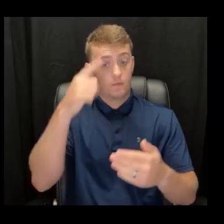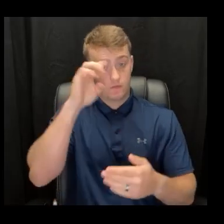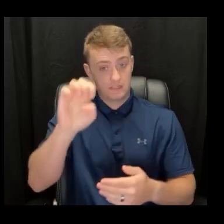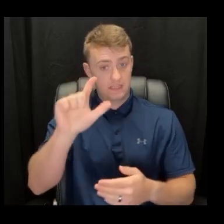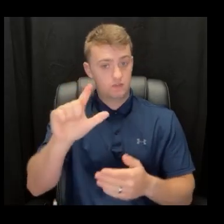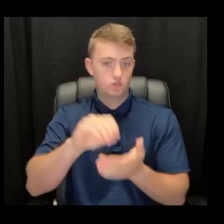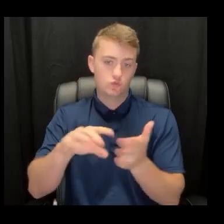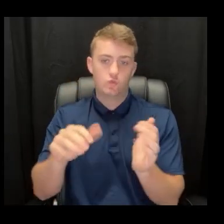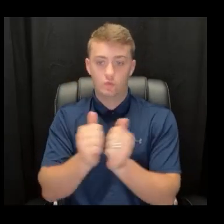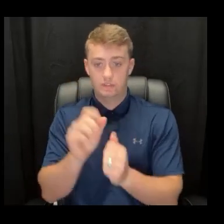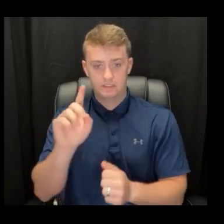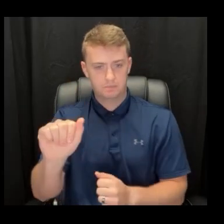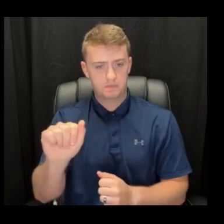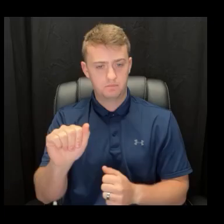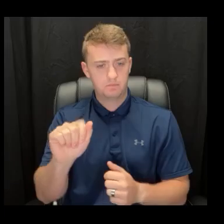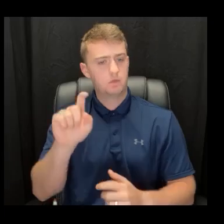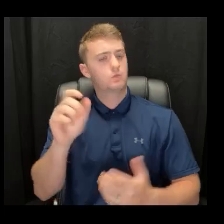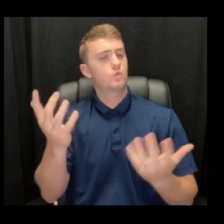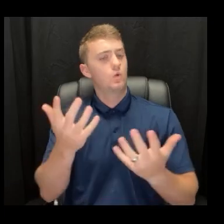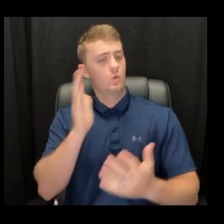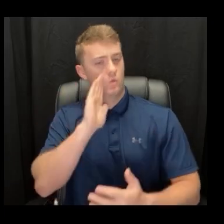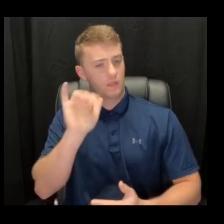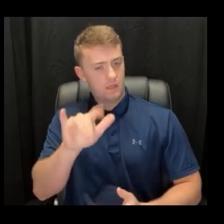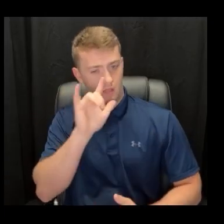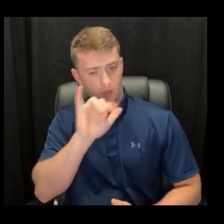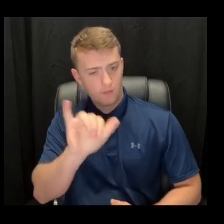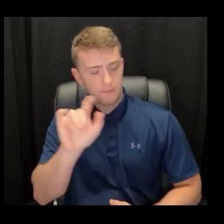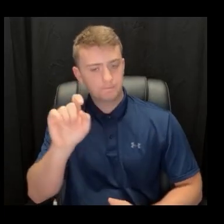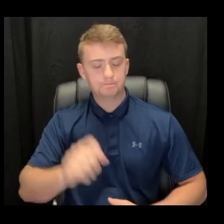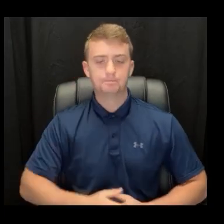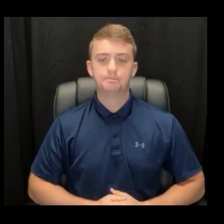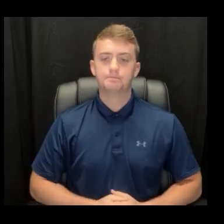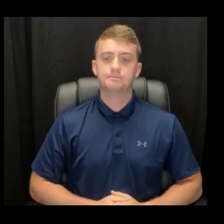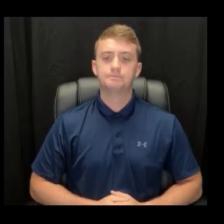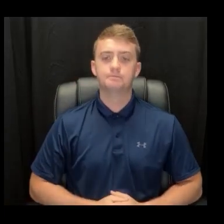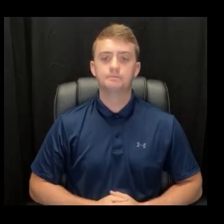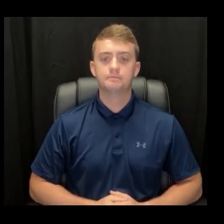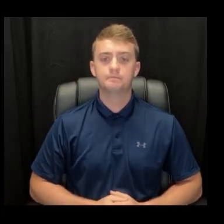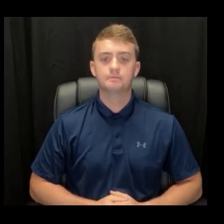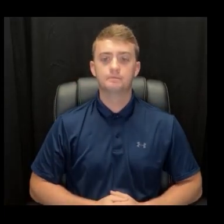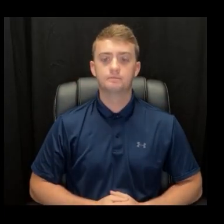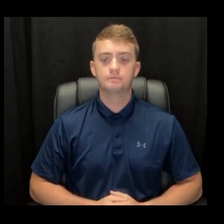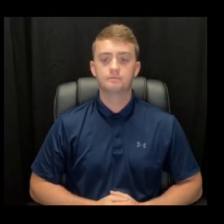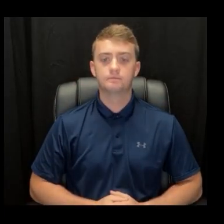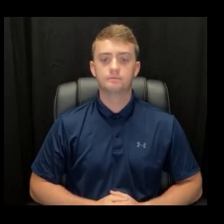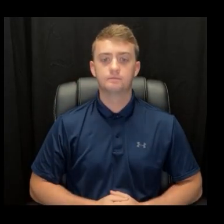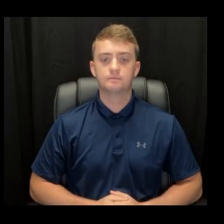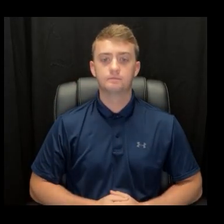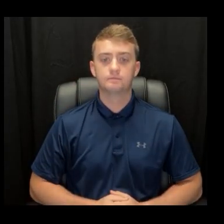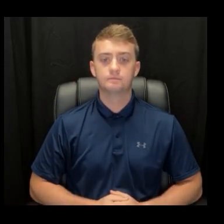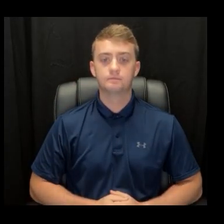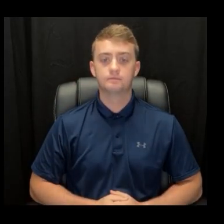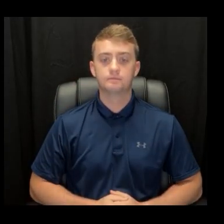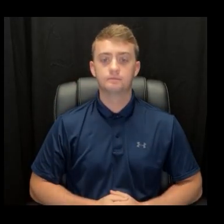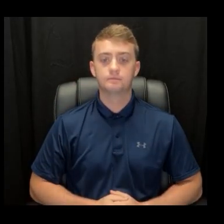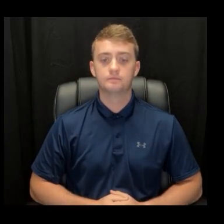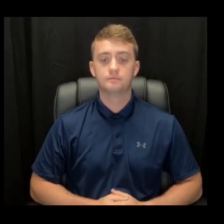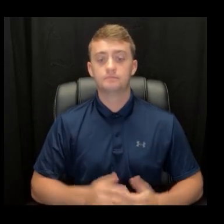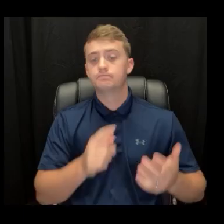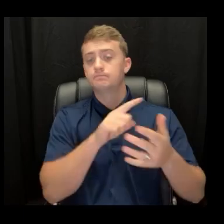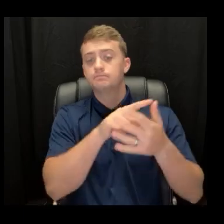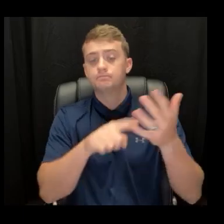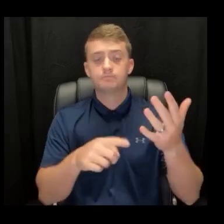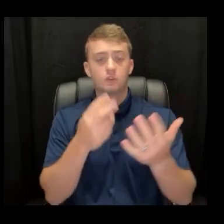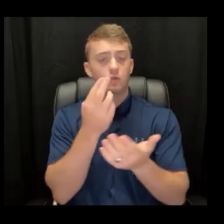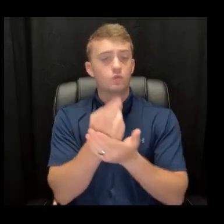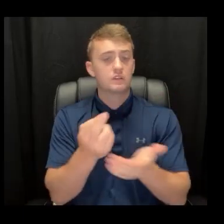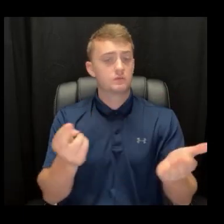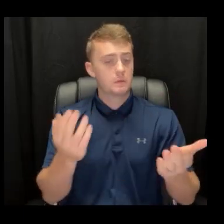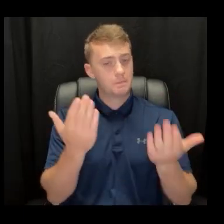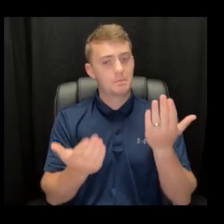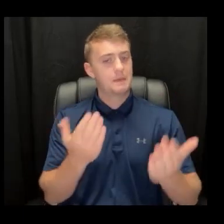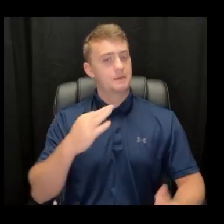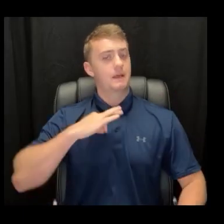students with disabilities, what would that be? The following resources may be helpful.